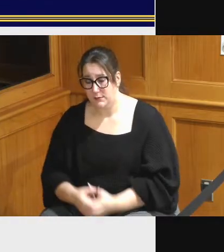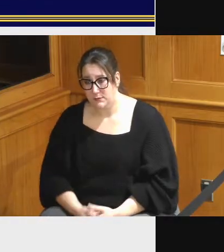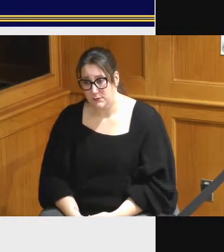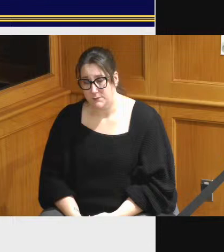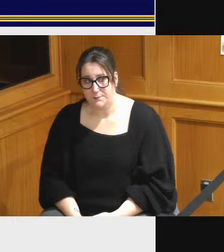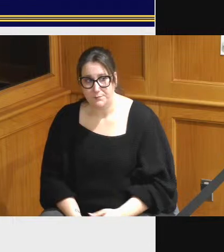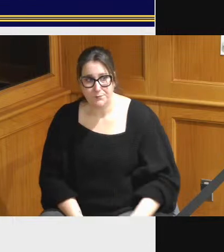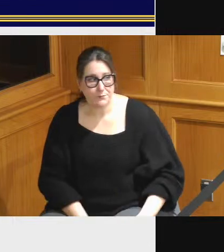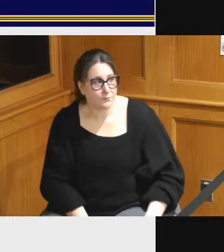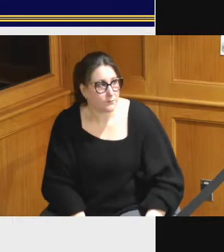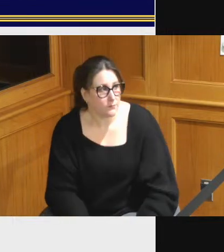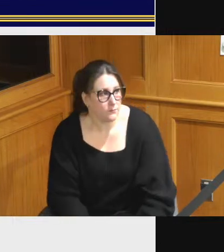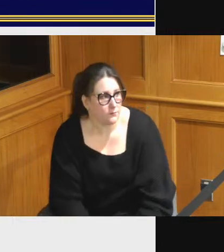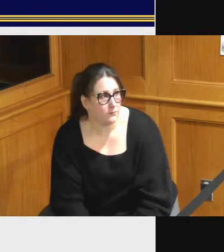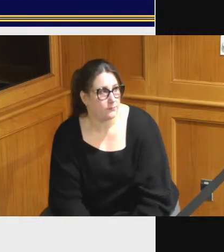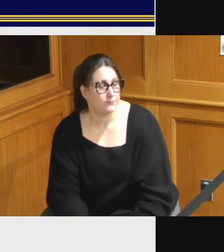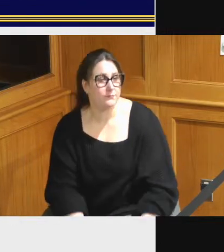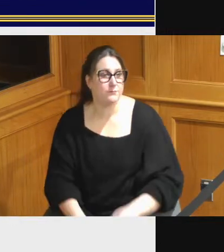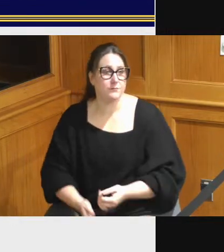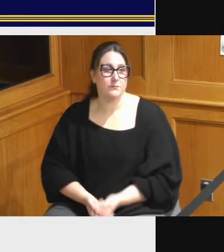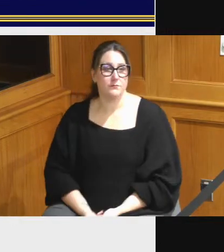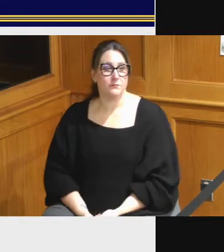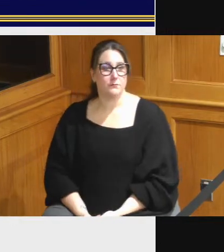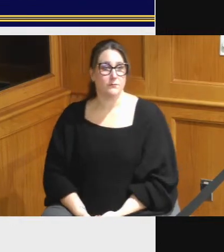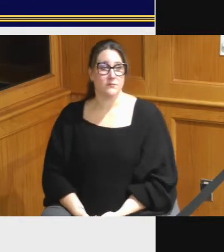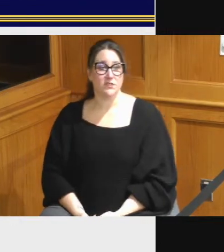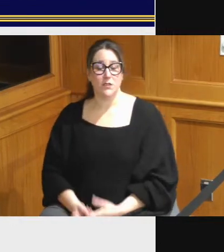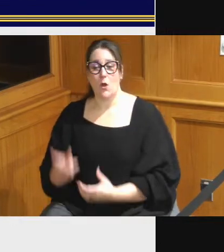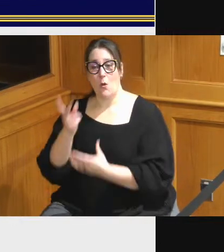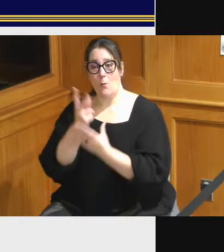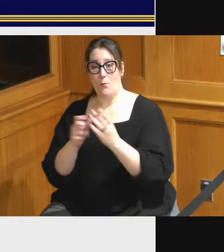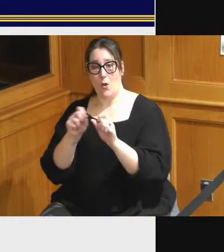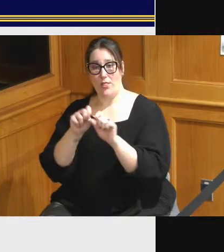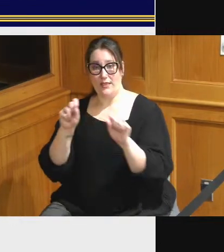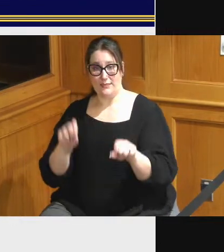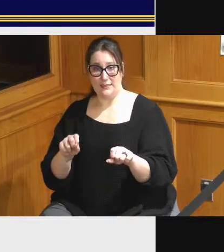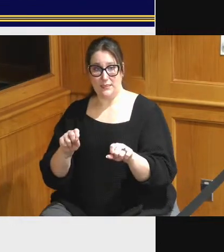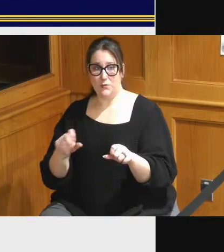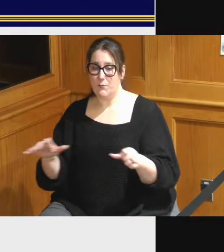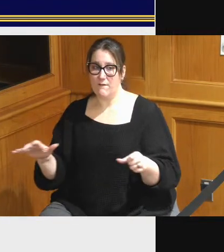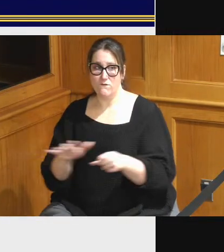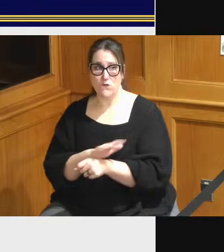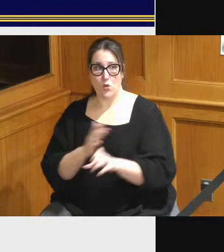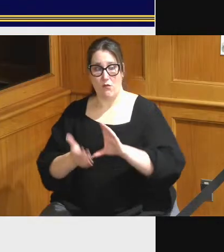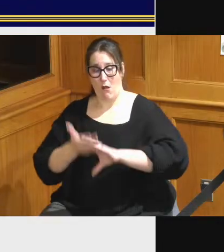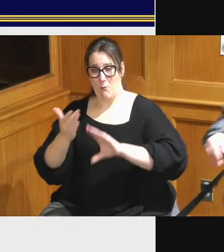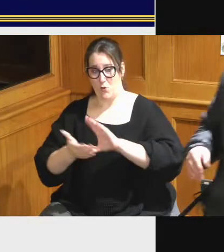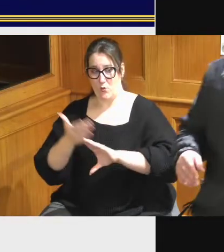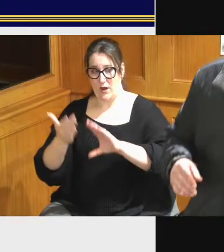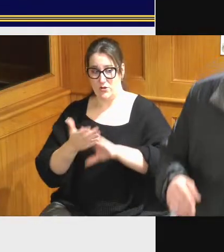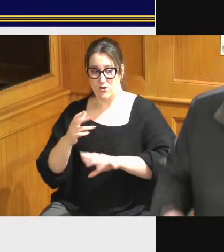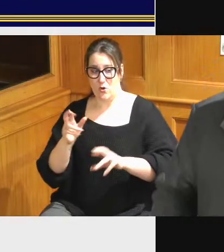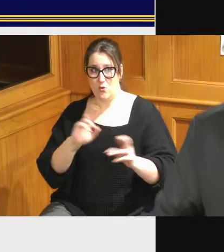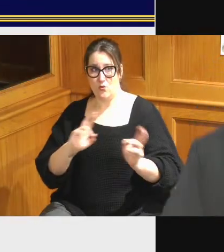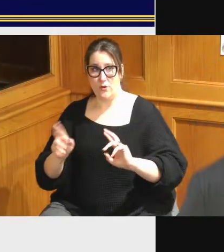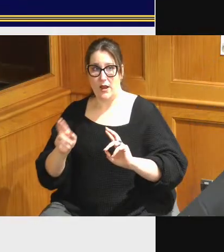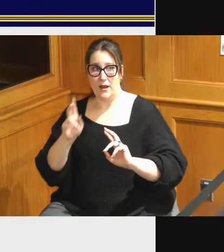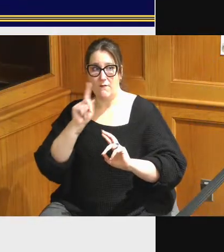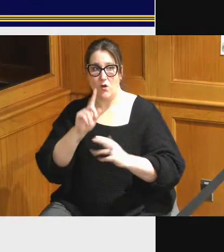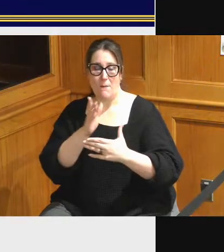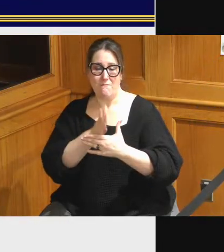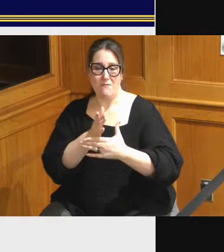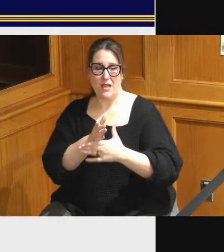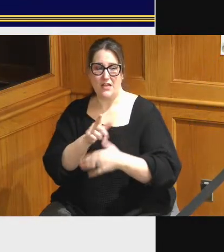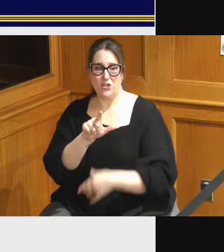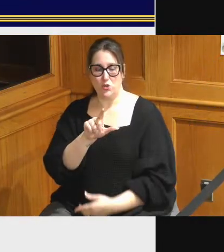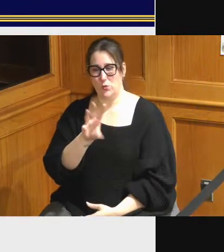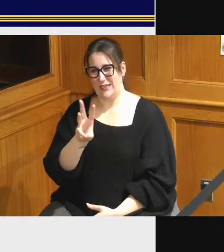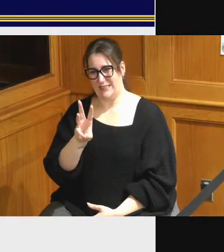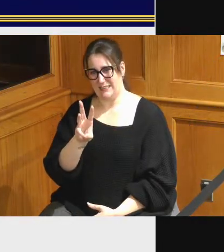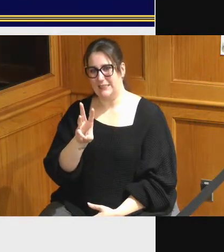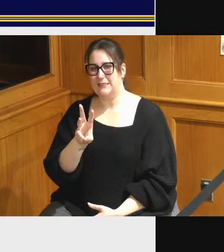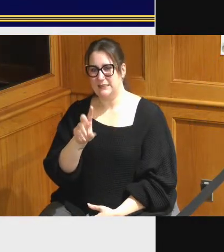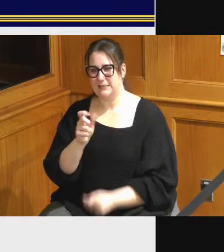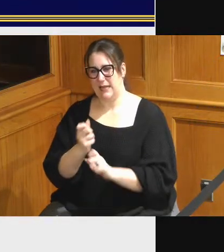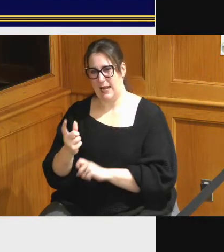it's working very very well. that both of those systems will be fully operational mid 2026 here.